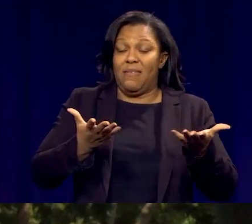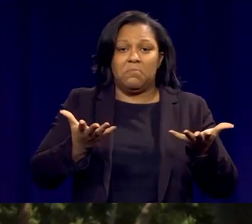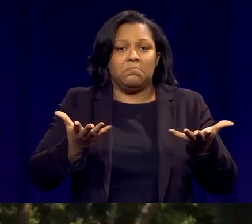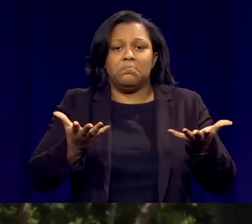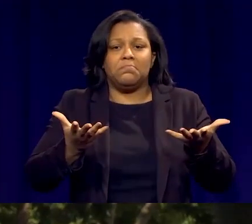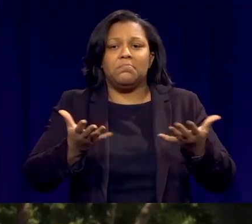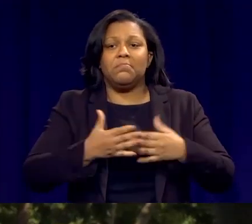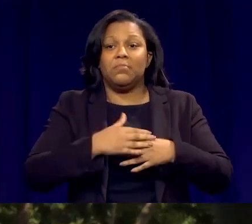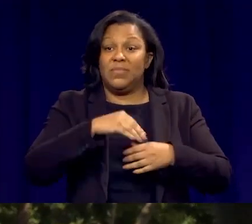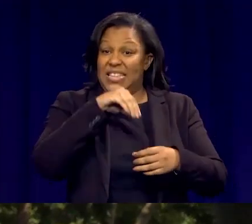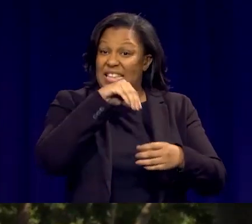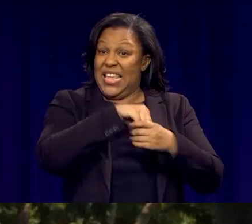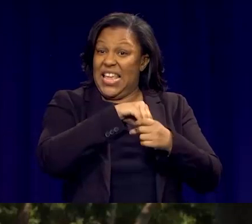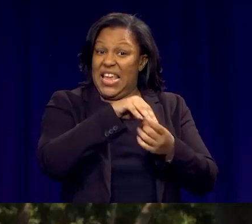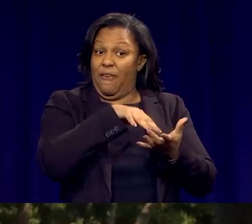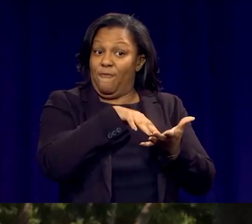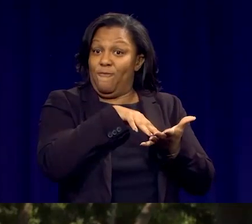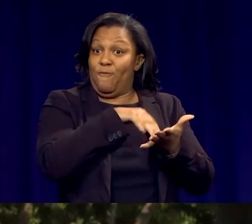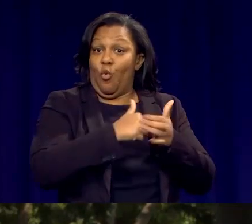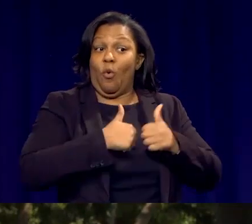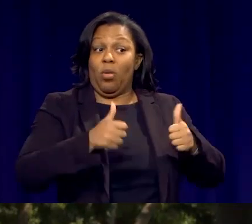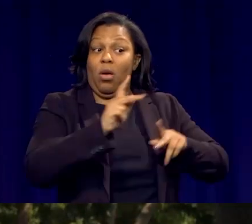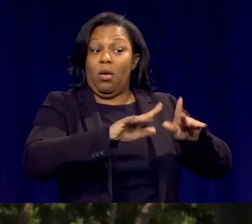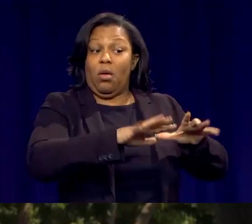you know, you might be around vulnerable populations